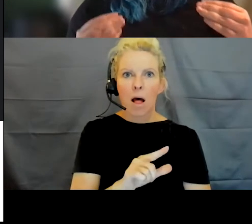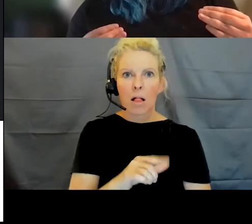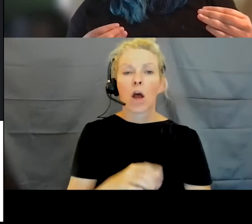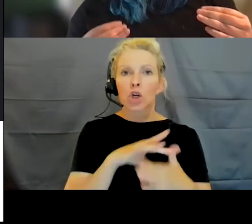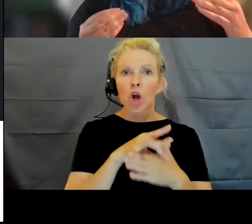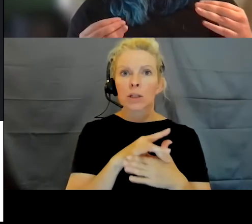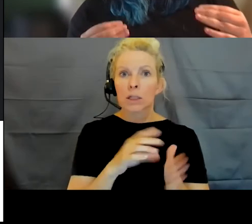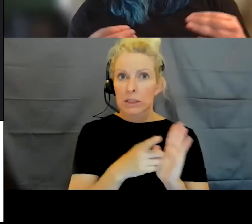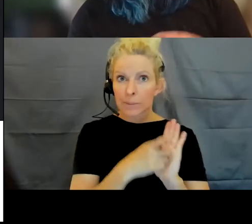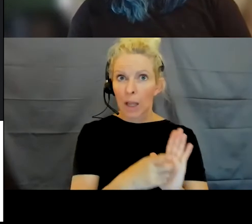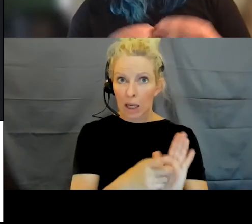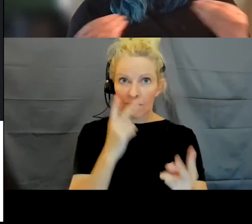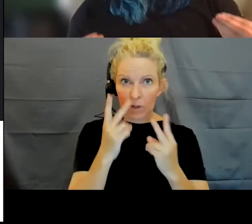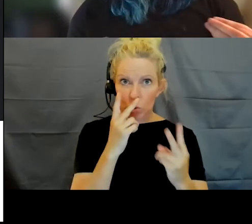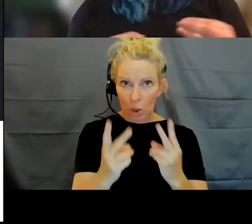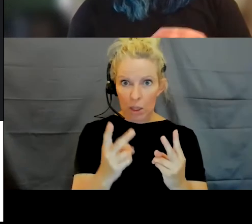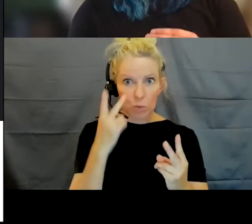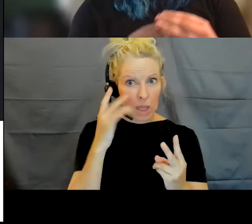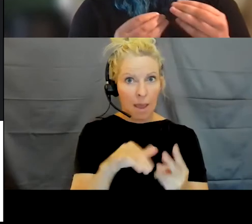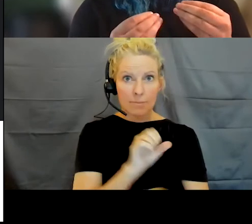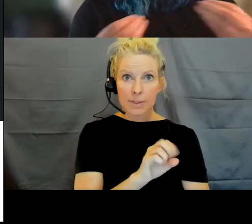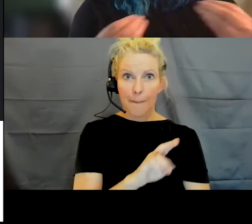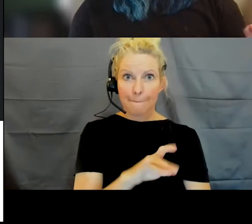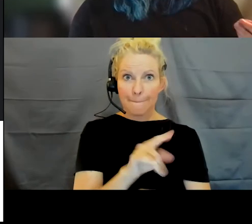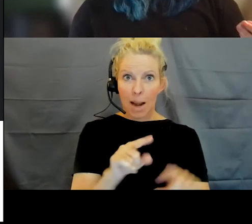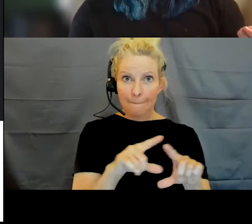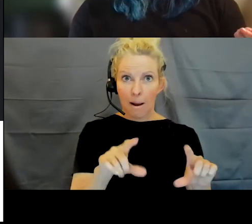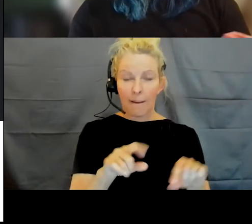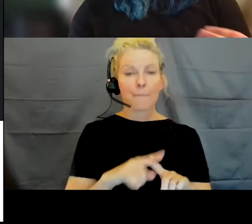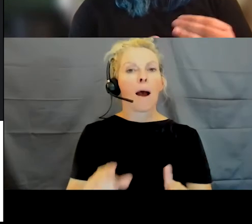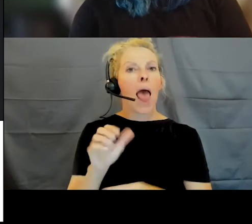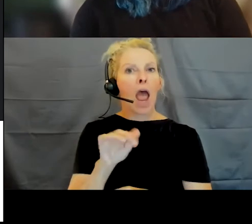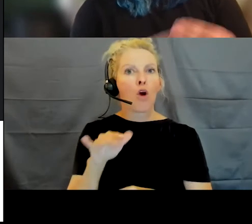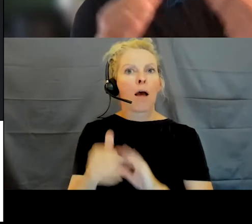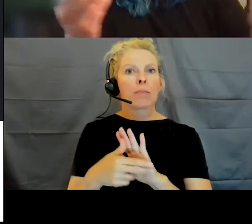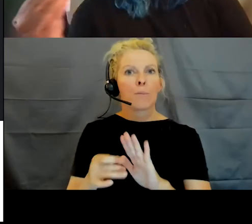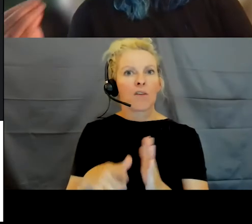displayed visually. It is being overwritten by aria-label of cancel which is being overwritten